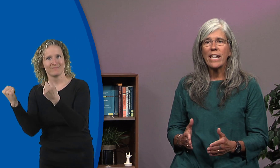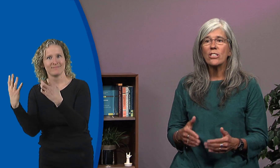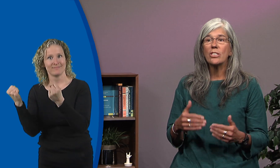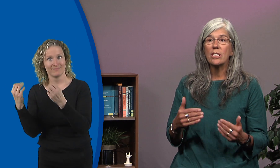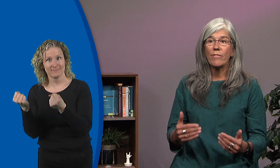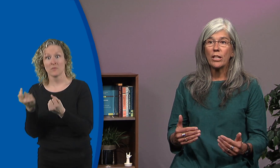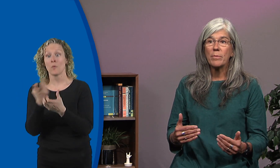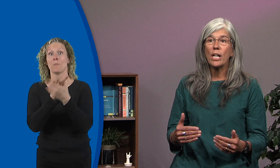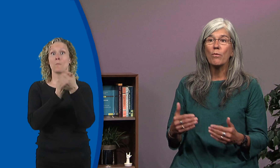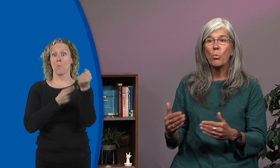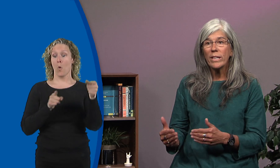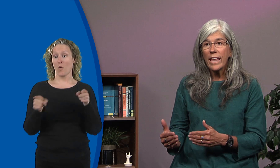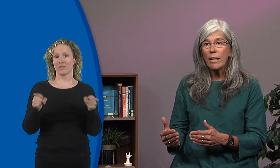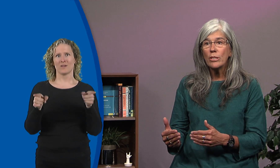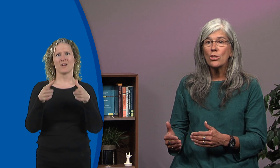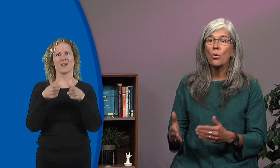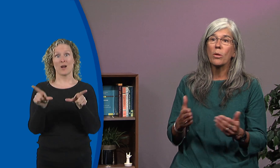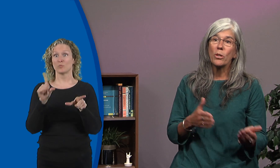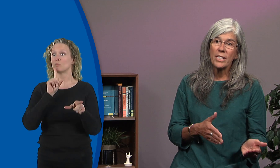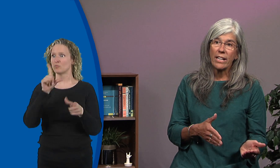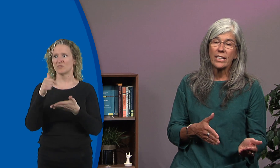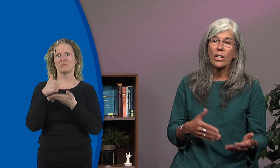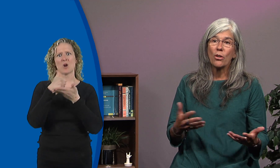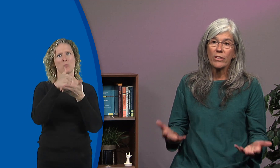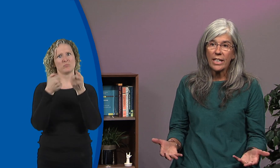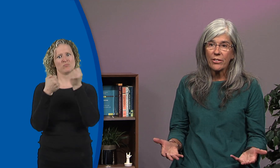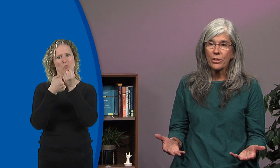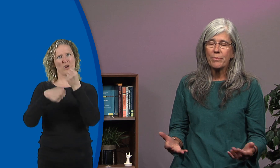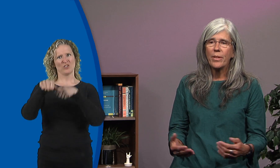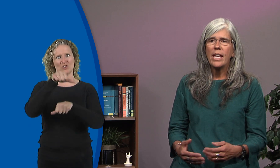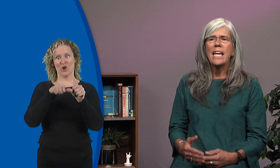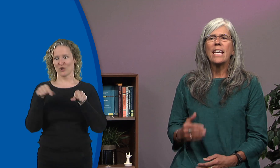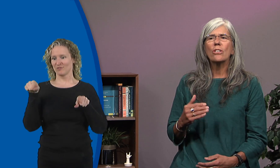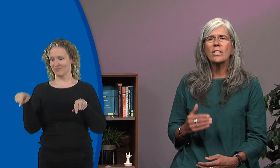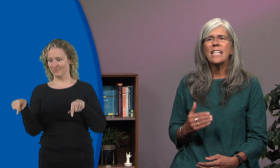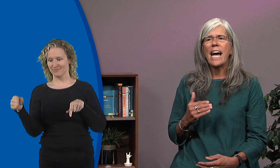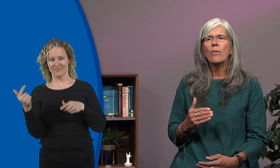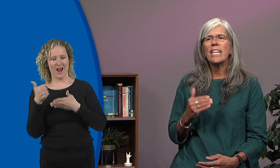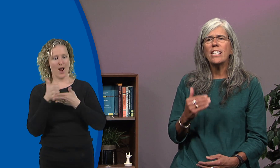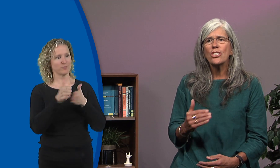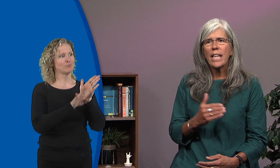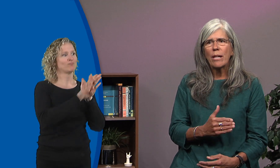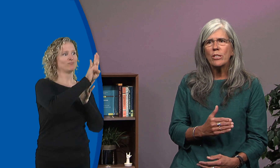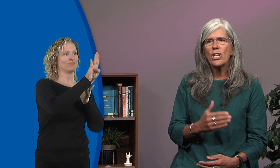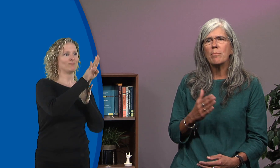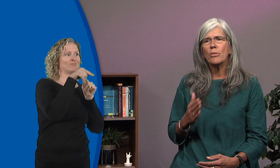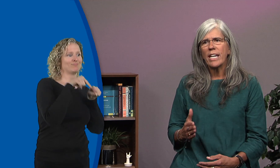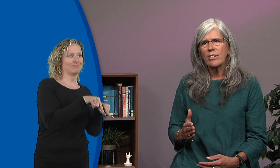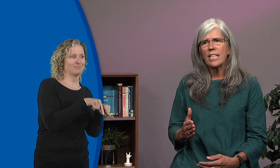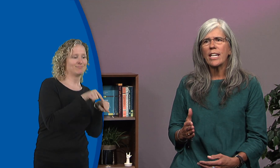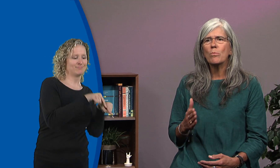to the development of one language or modality over the other. It looks at how each language and modality can work